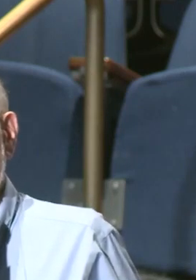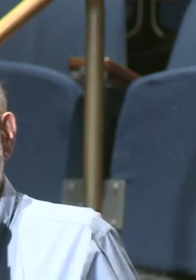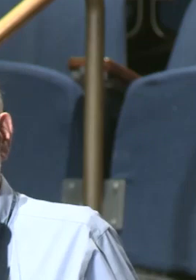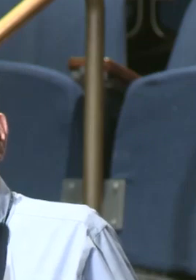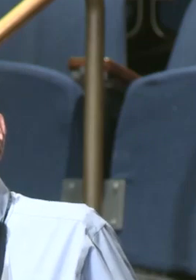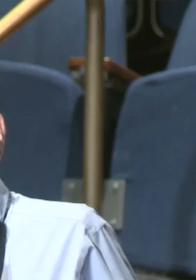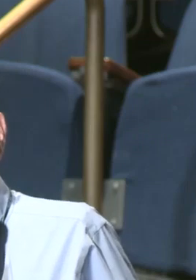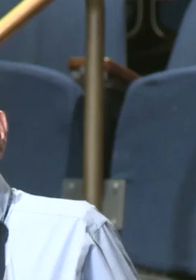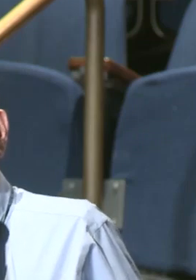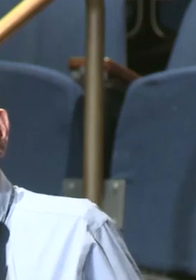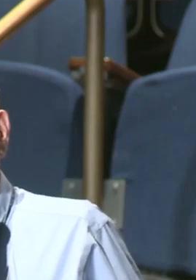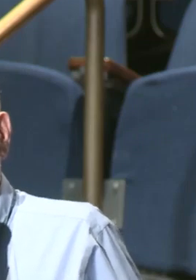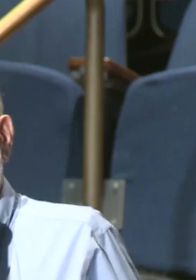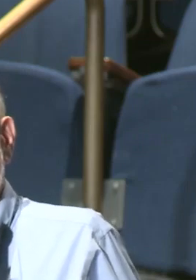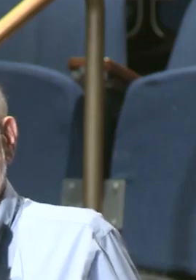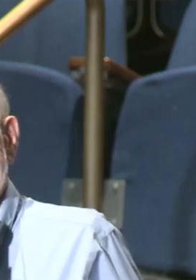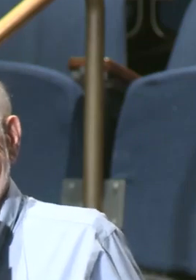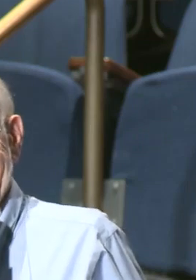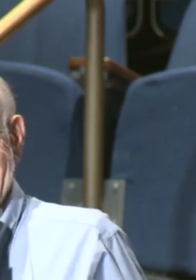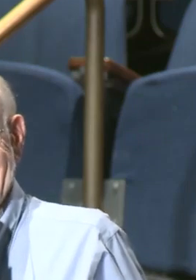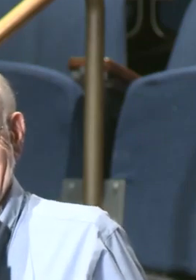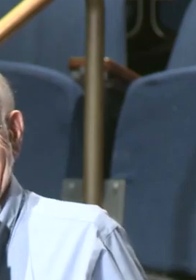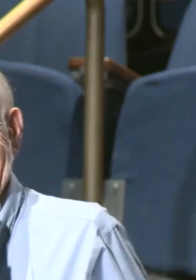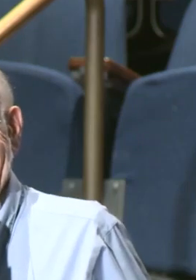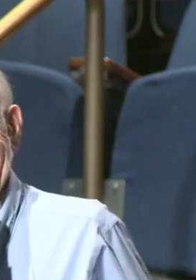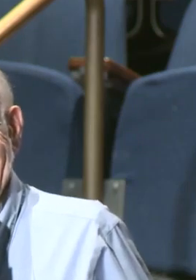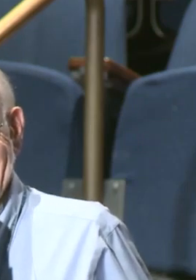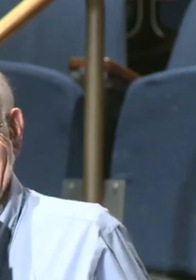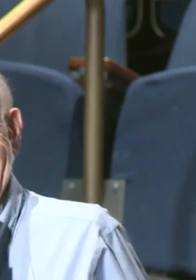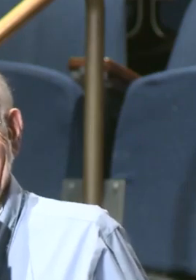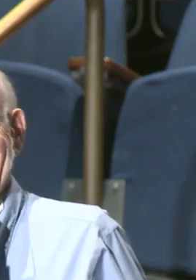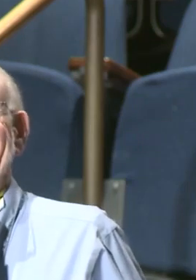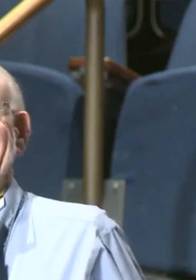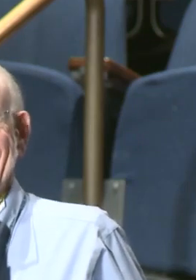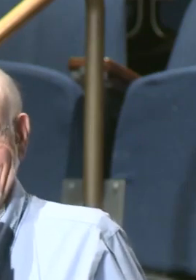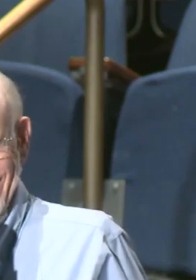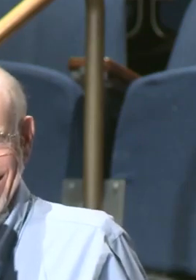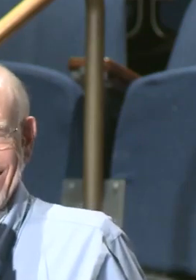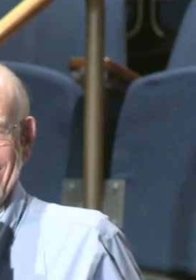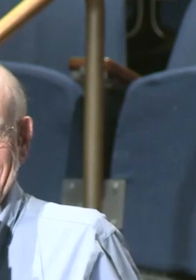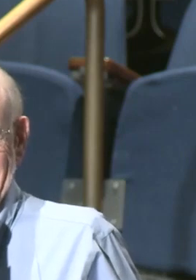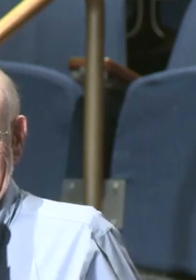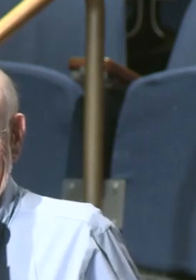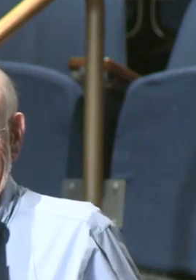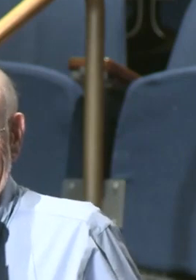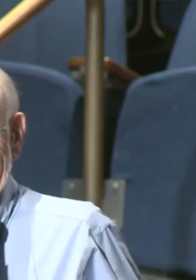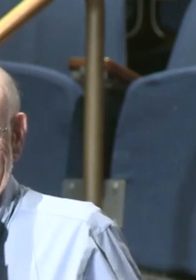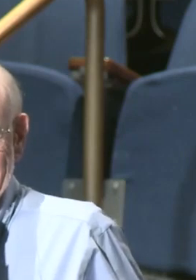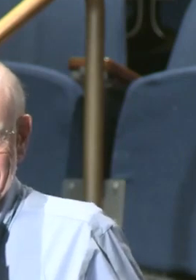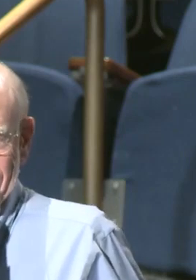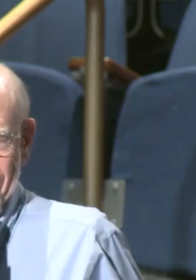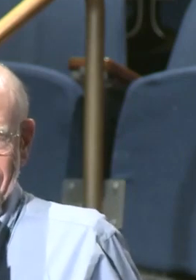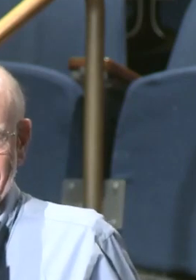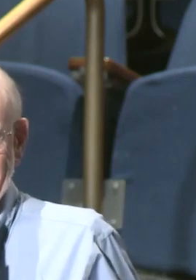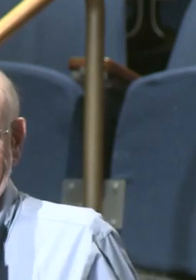WE DID A LOT OF WESTERN BLOCKS. I TOOK THEM ALL OUT BECAUSE I THOUGHT PEOPLE WILL BE GOING